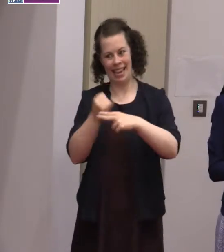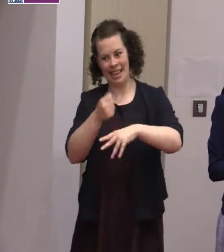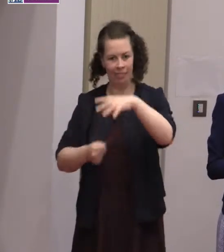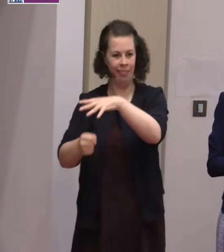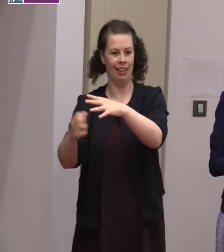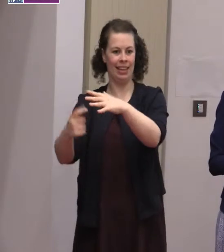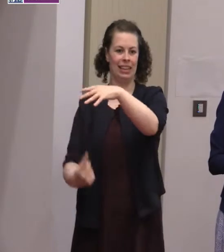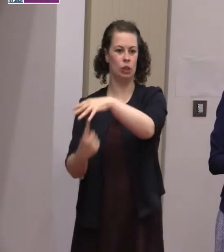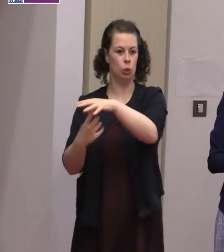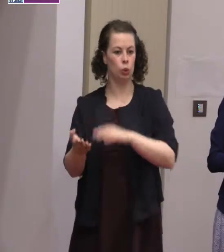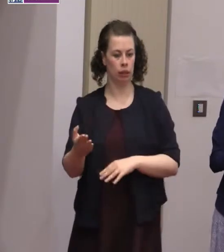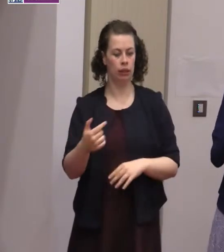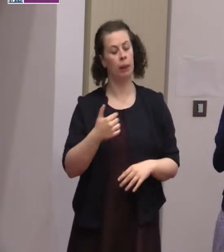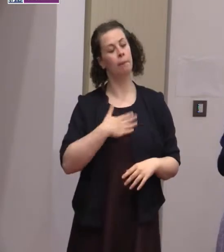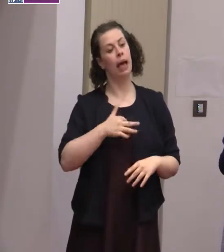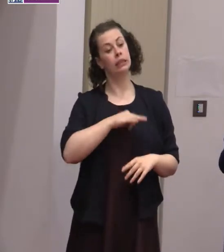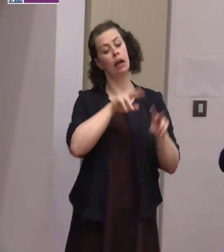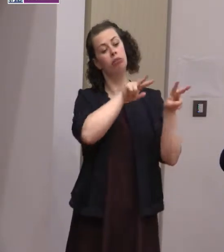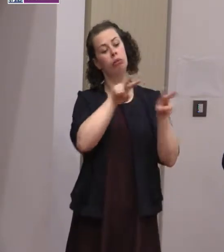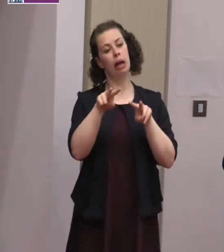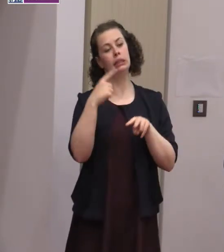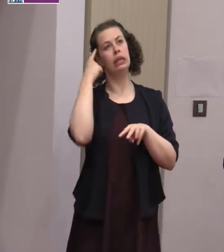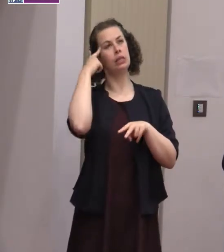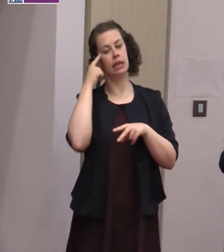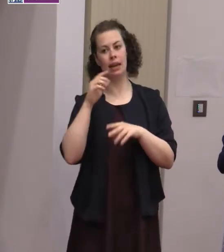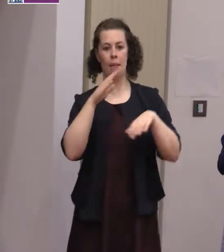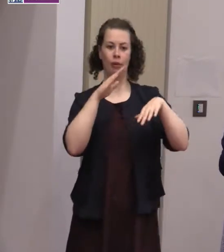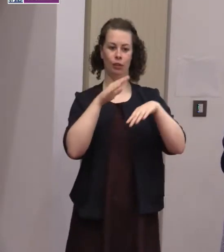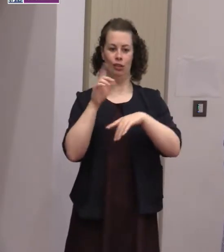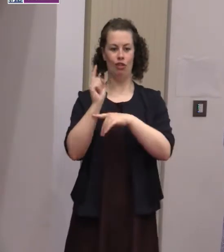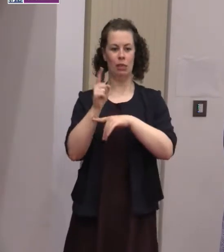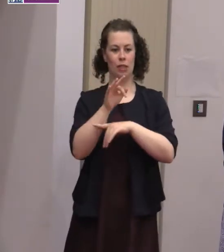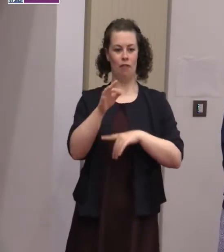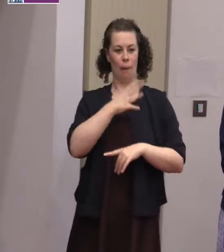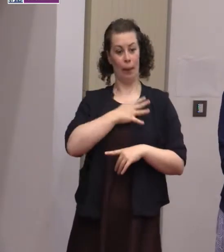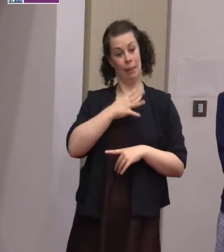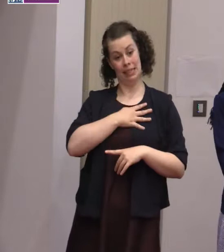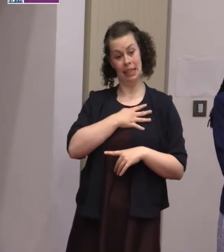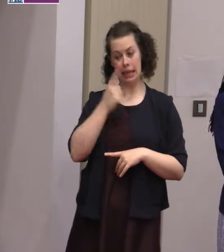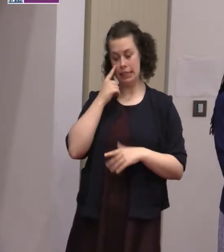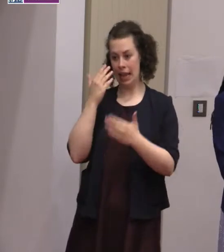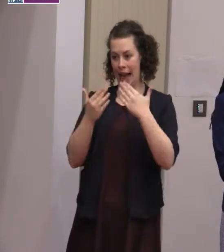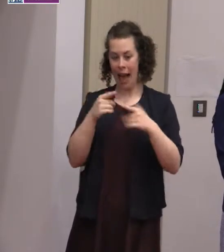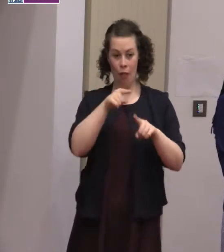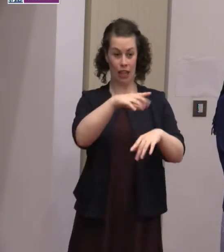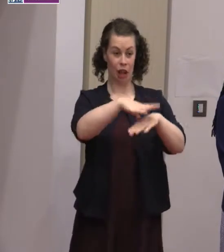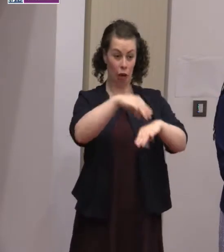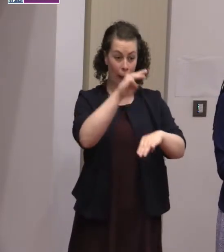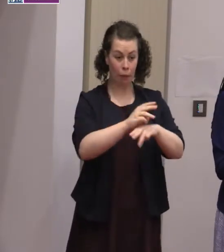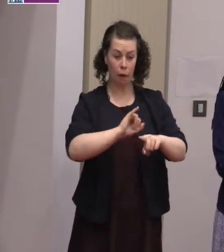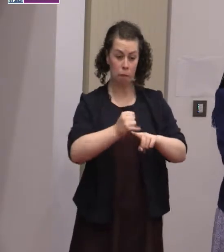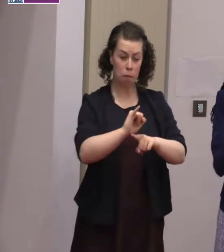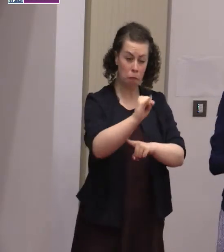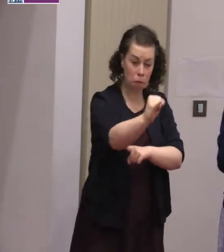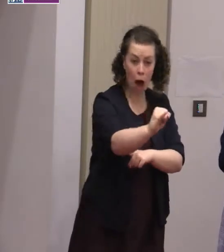I was reflecting on this, and thinking about how this grandmother in rural Kenya is reflecting